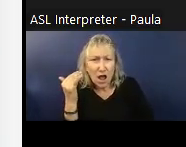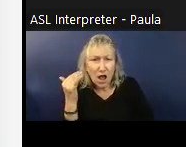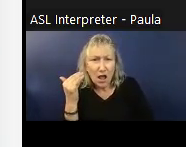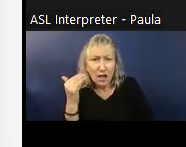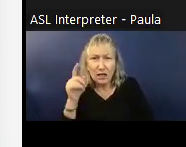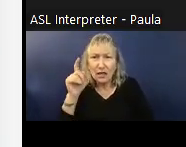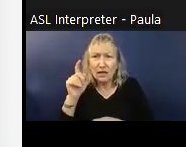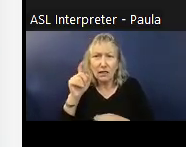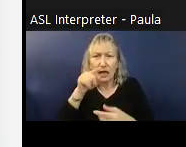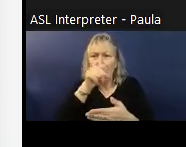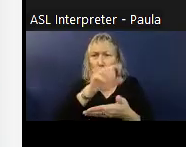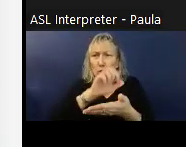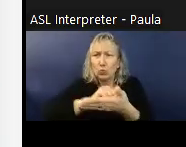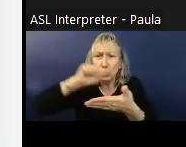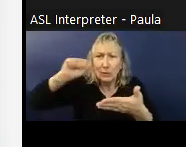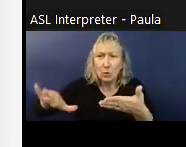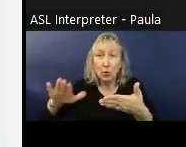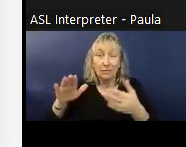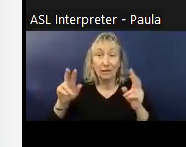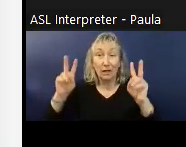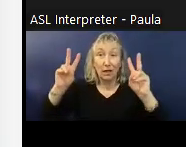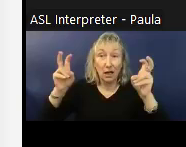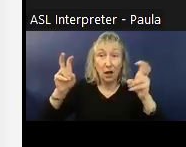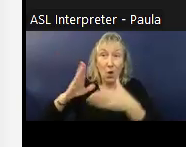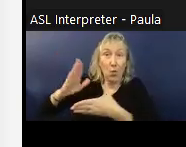removed from the existing guidelines for verbal or emotional abuse?